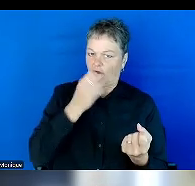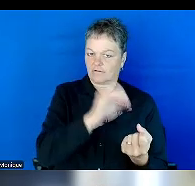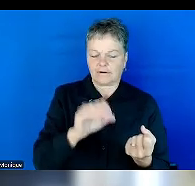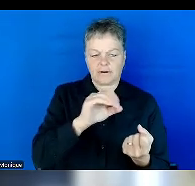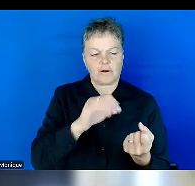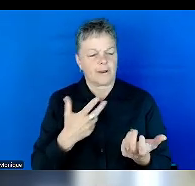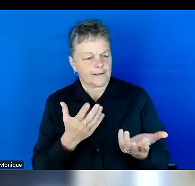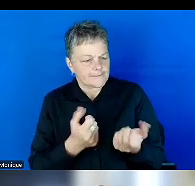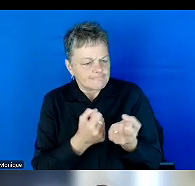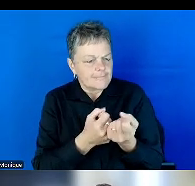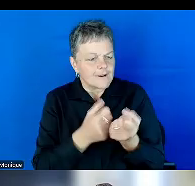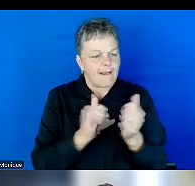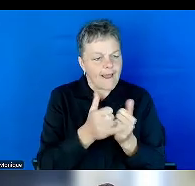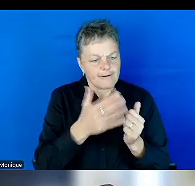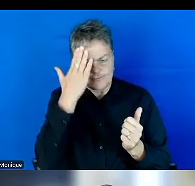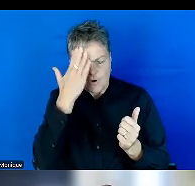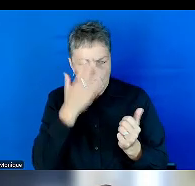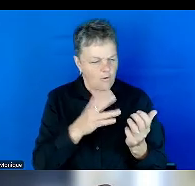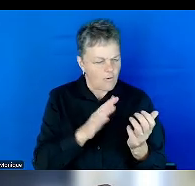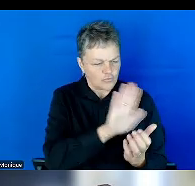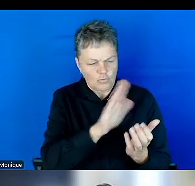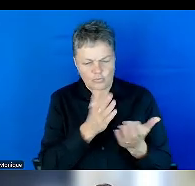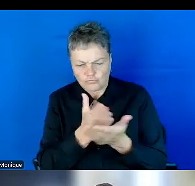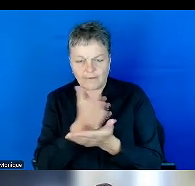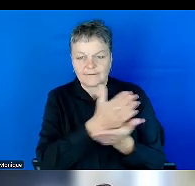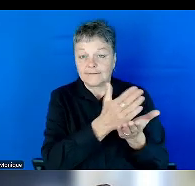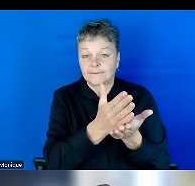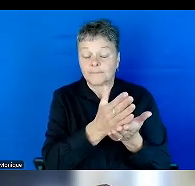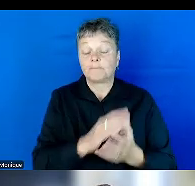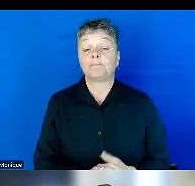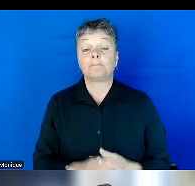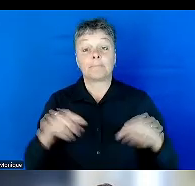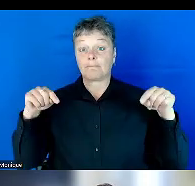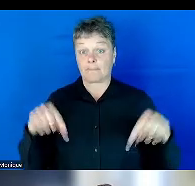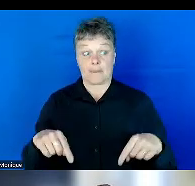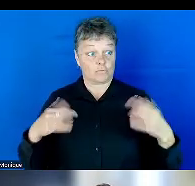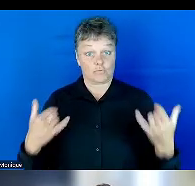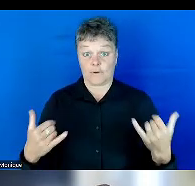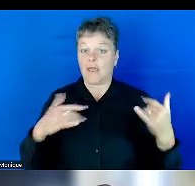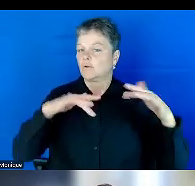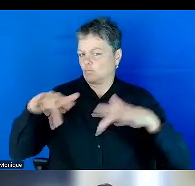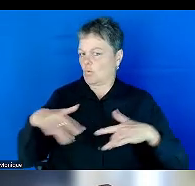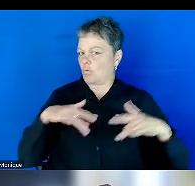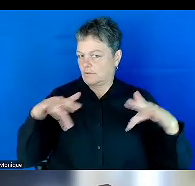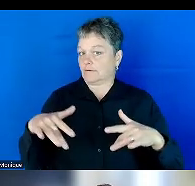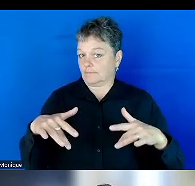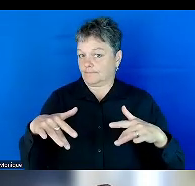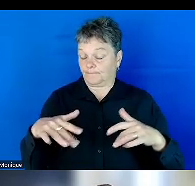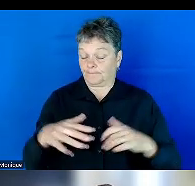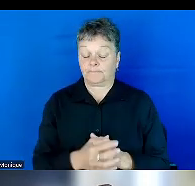Please note that this webinar is being recorded and will be available on ARCH's